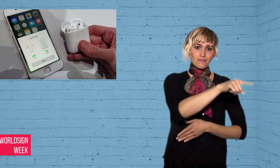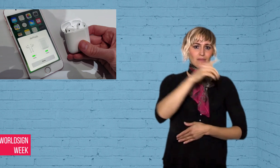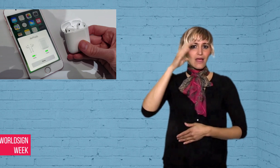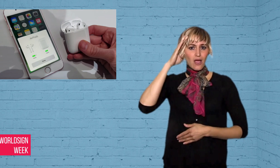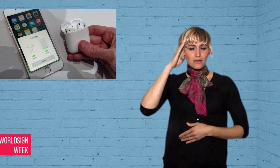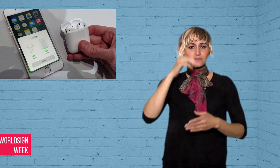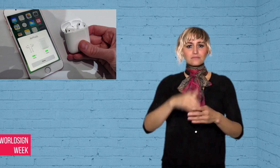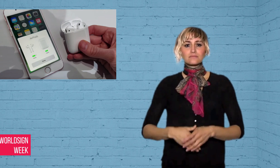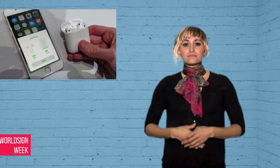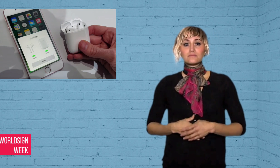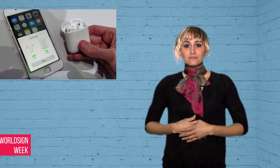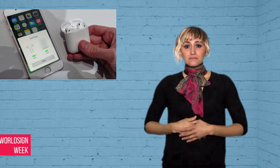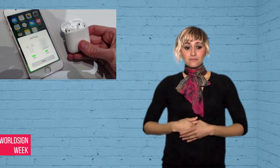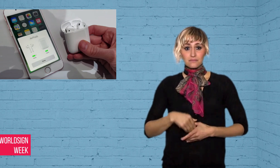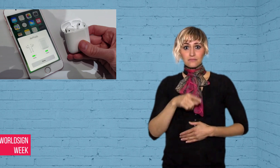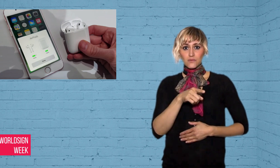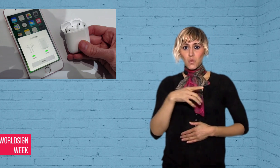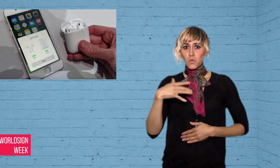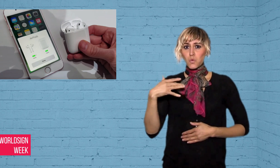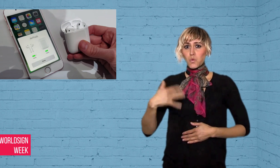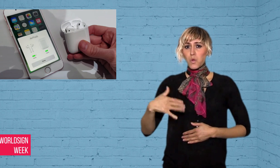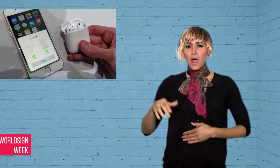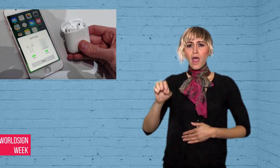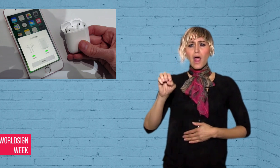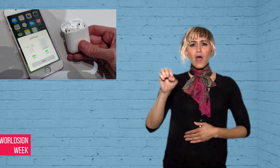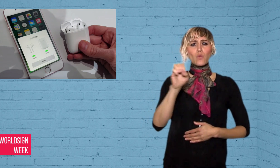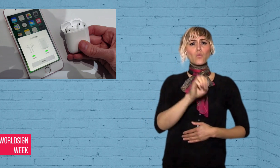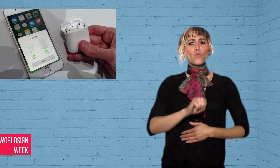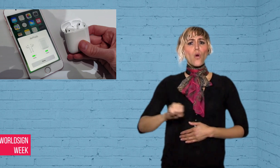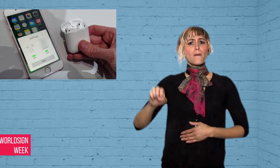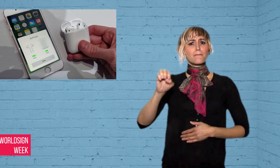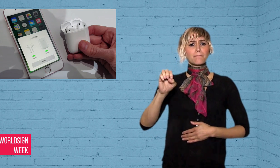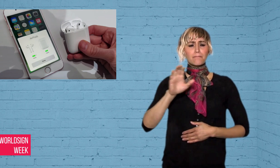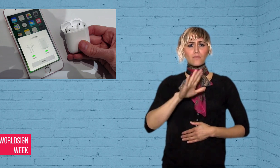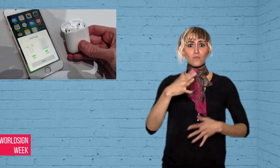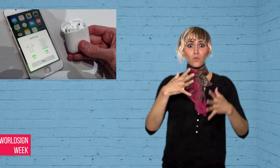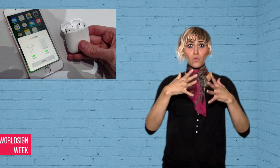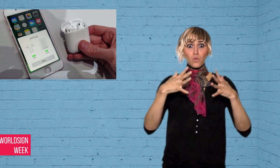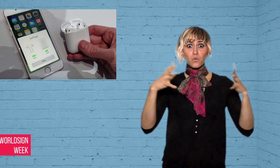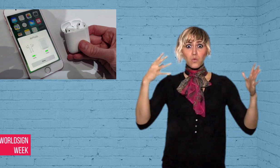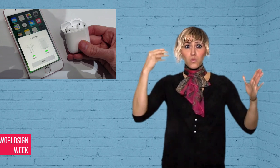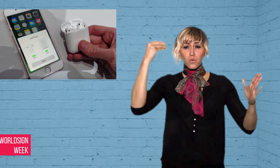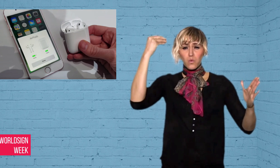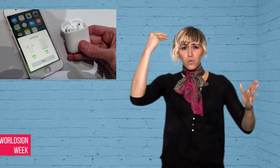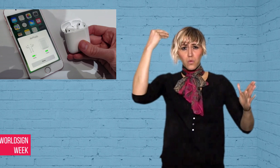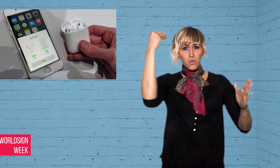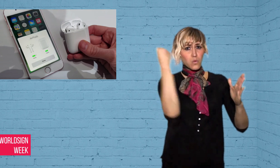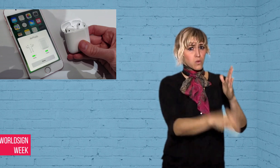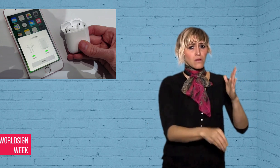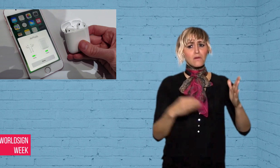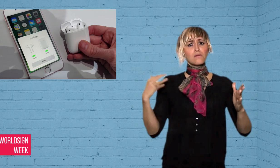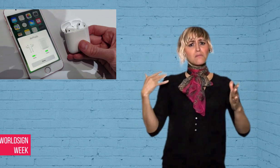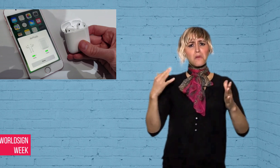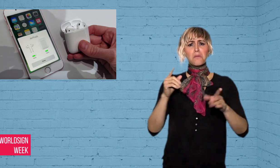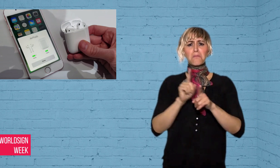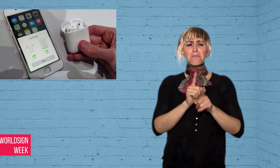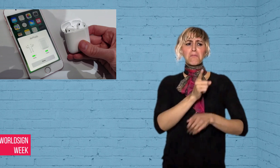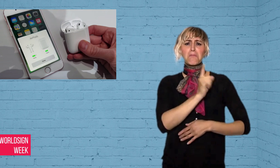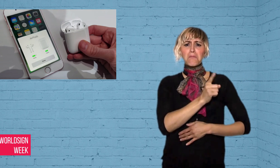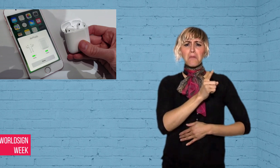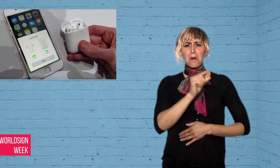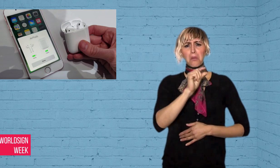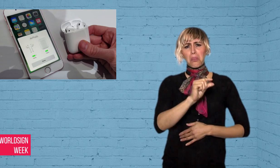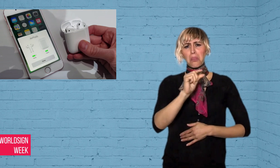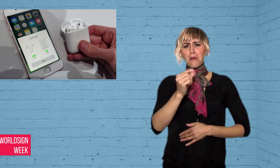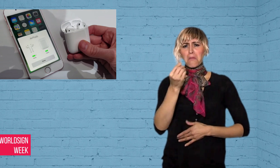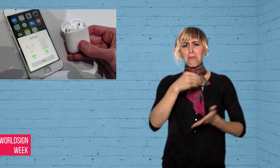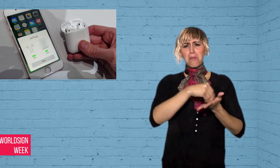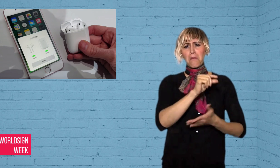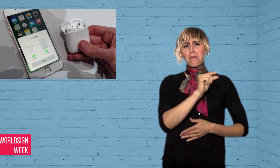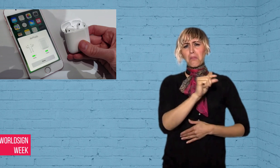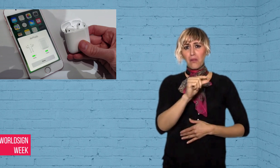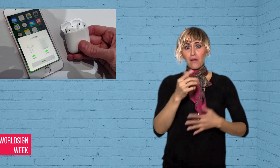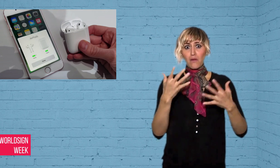It’s the largest European fine ever levied to